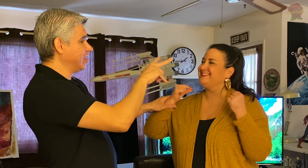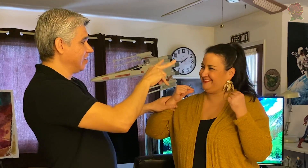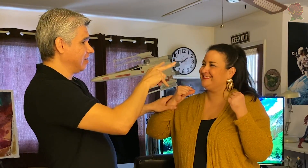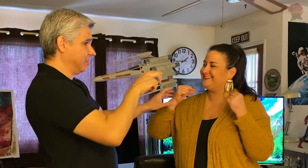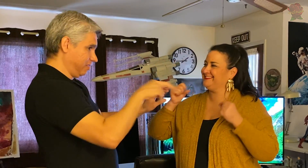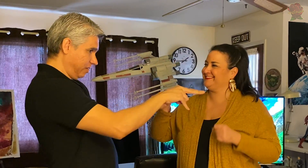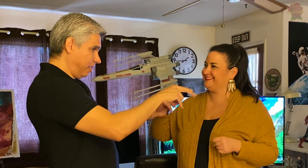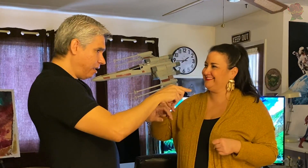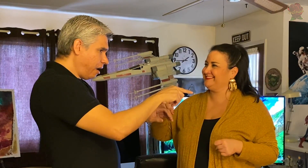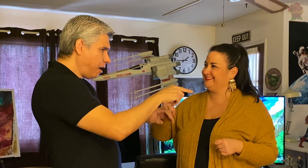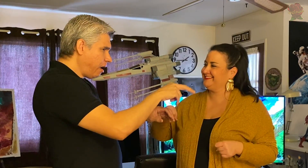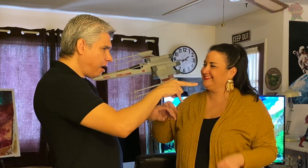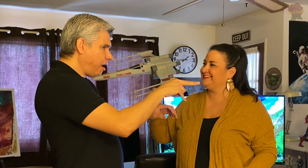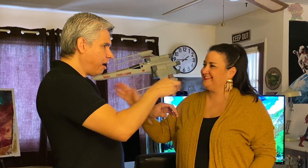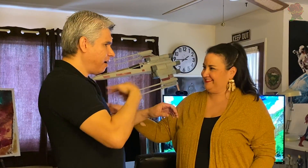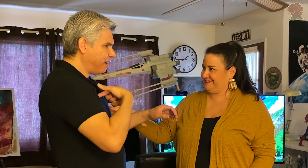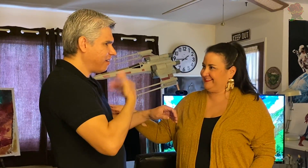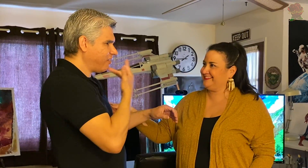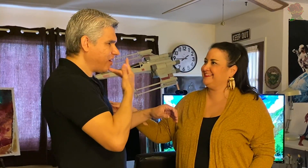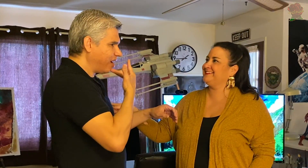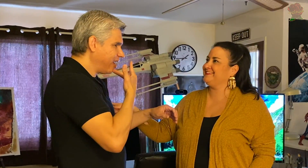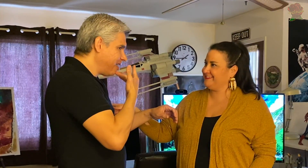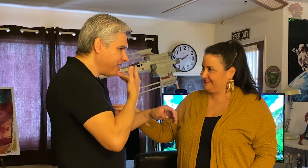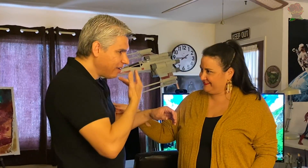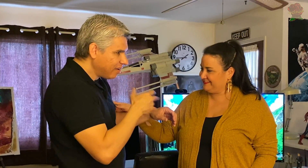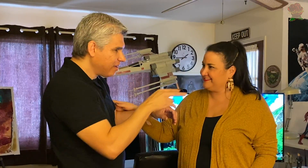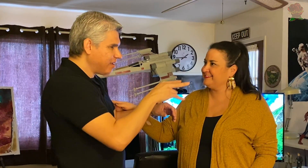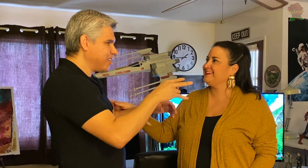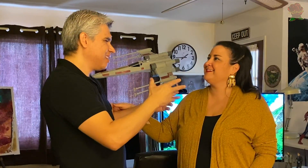That was my favorite.